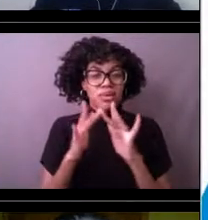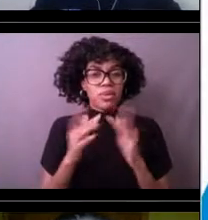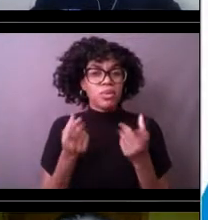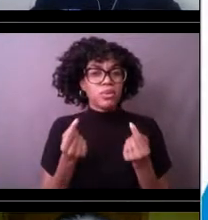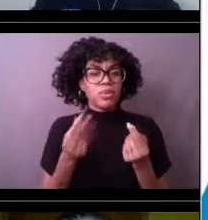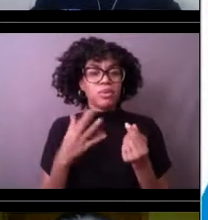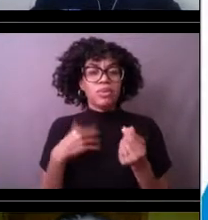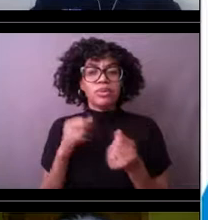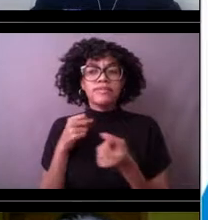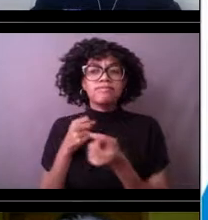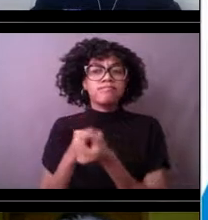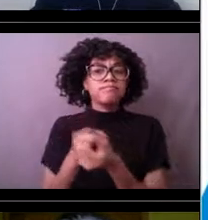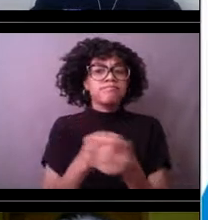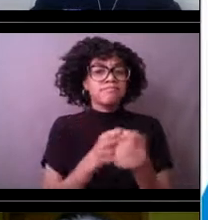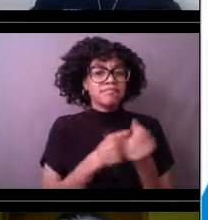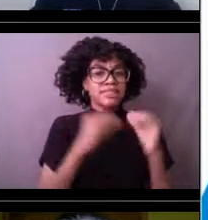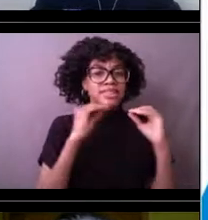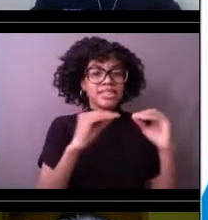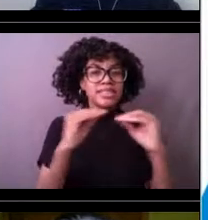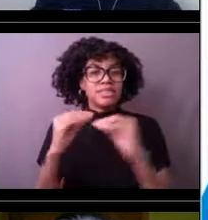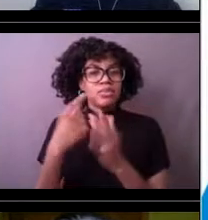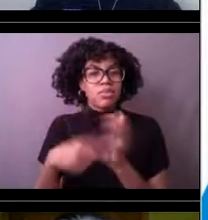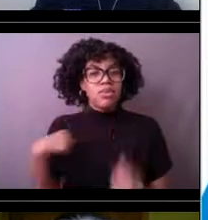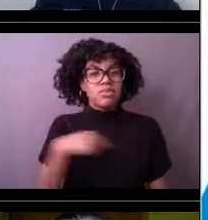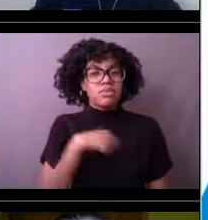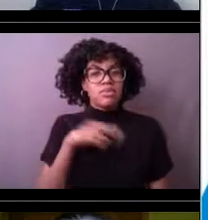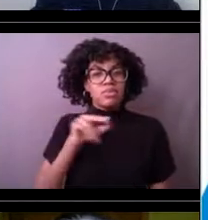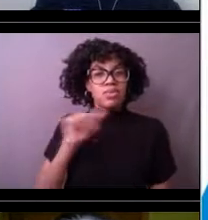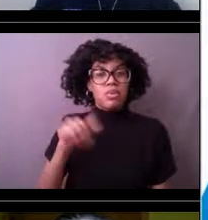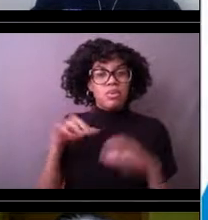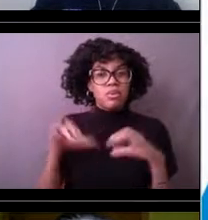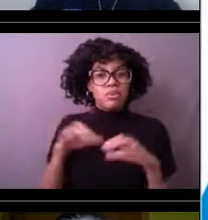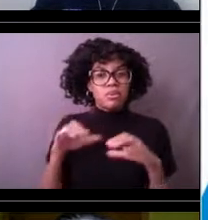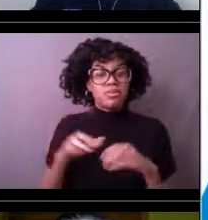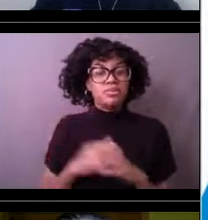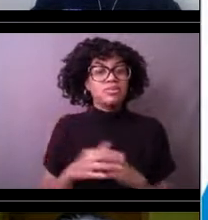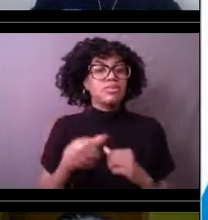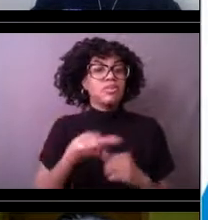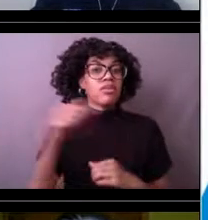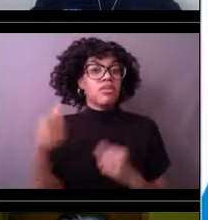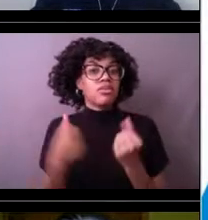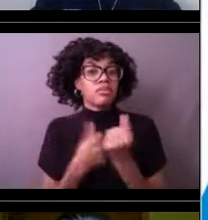It's also sponsored by Woods Hole Sea Grant, which is located at the Woods Hole Oceanographic Institution